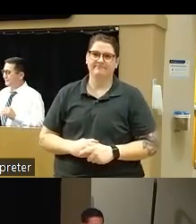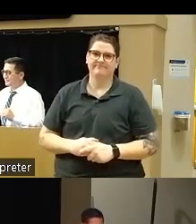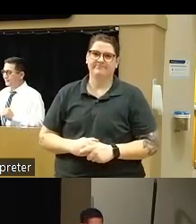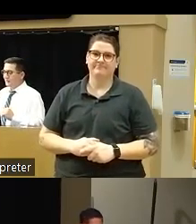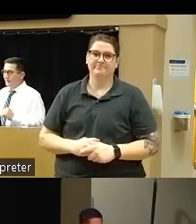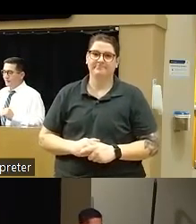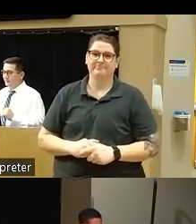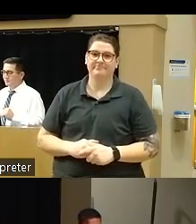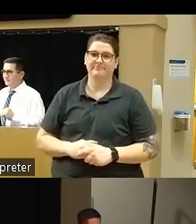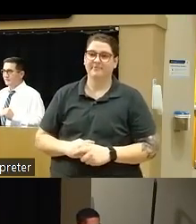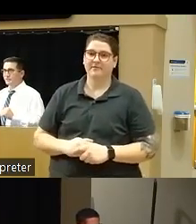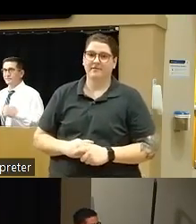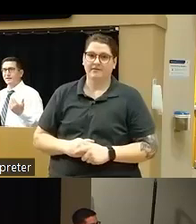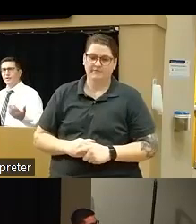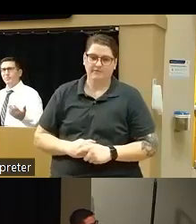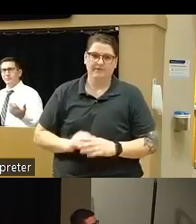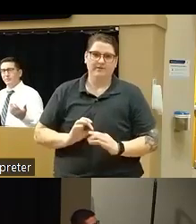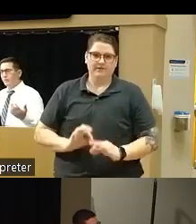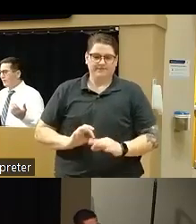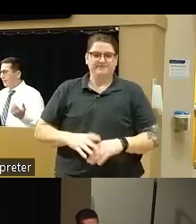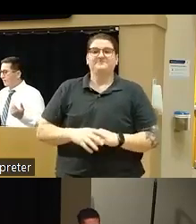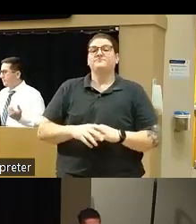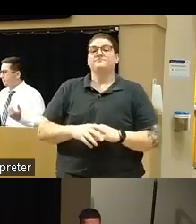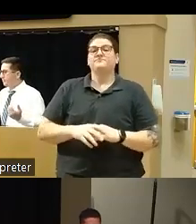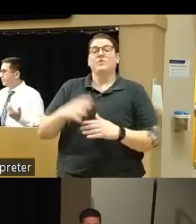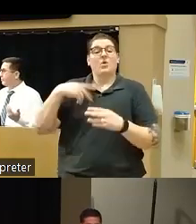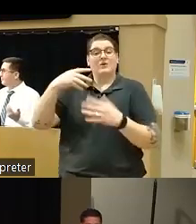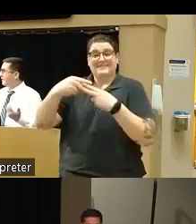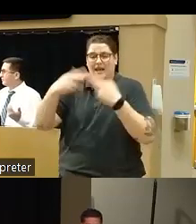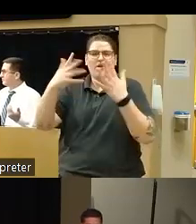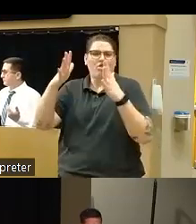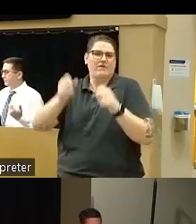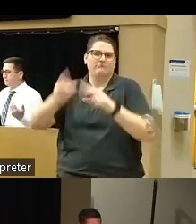the slides uh for this presentation today and I hope people are able to learn about you know the